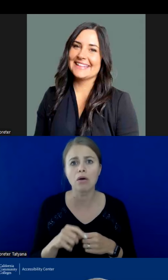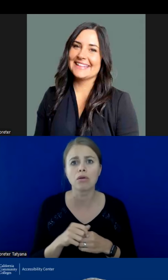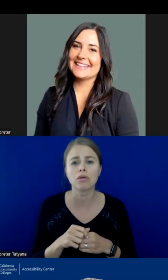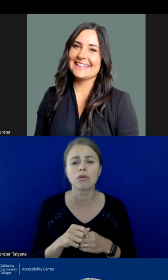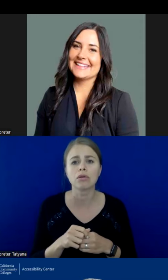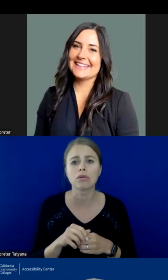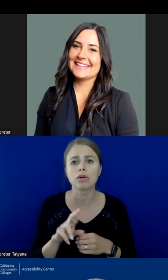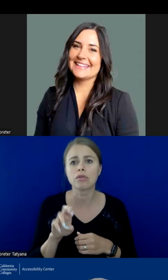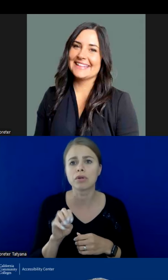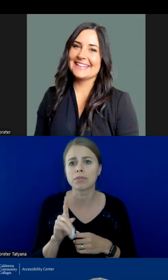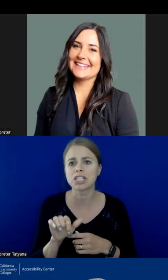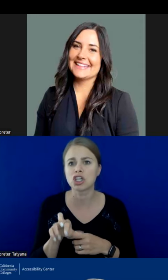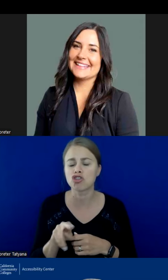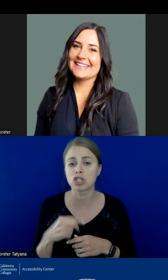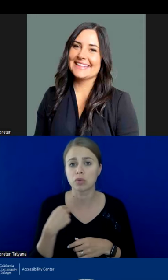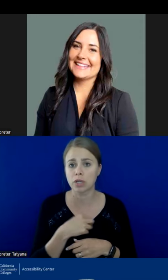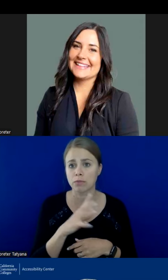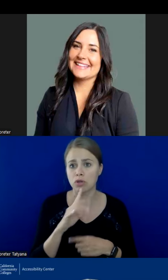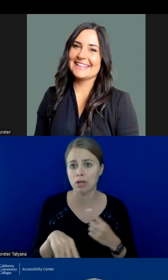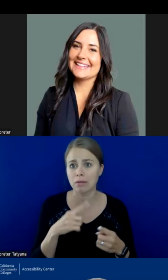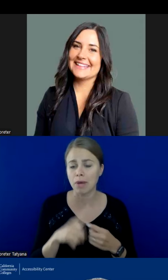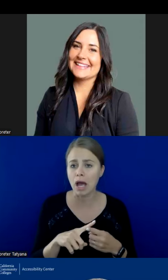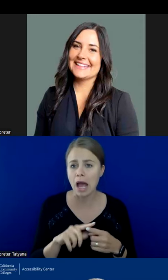We will be talking about how to spot the barriers that we want to remediate.